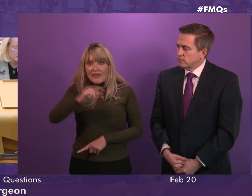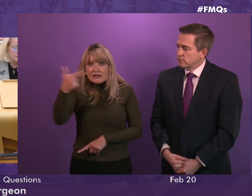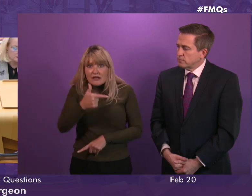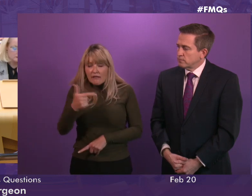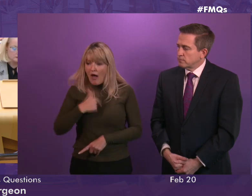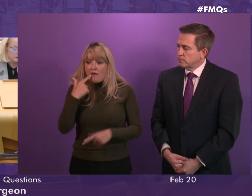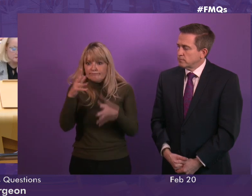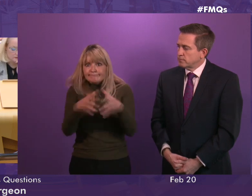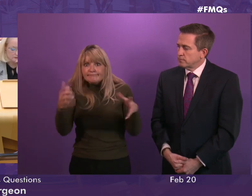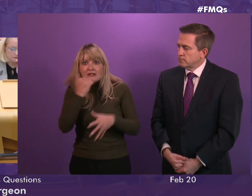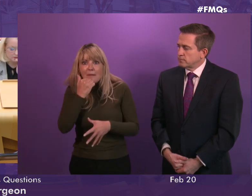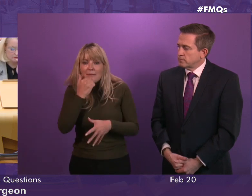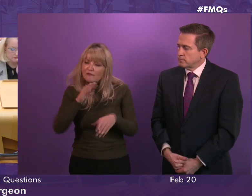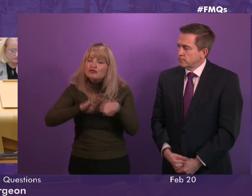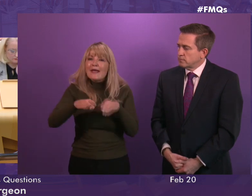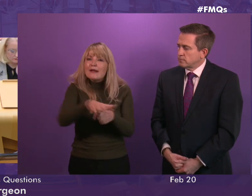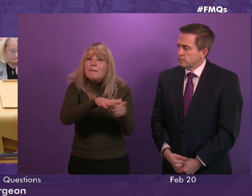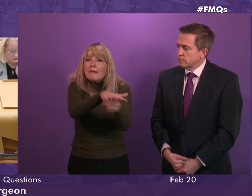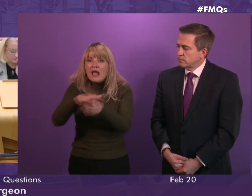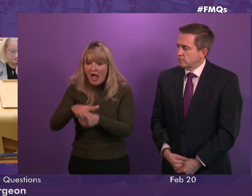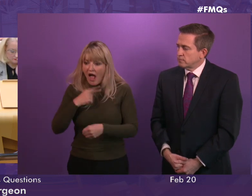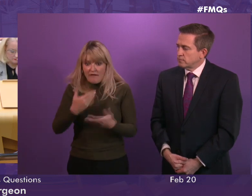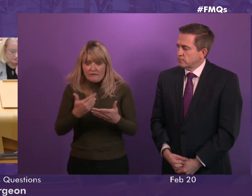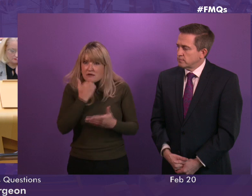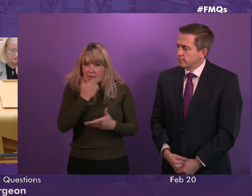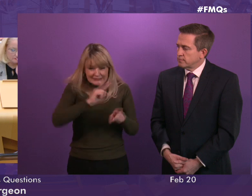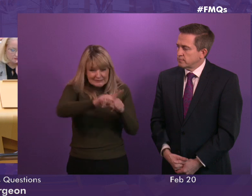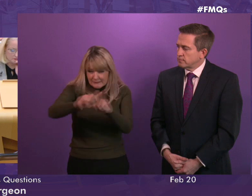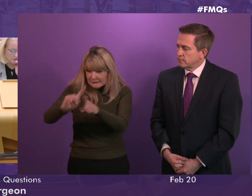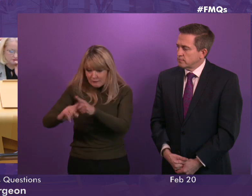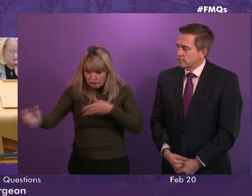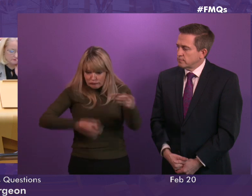places, and there are a number of recruitment initiatives across the country for doctors